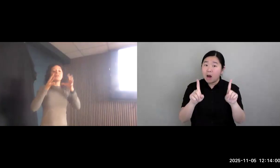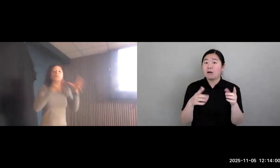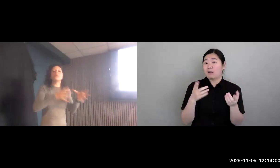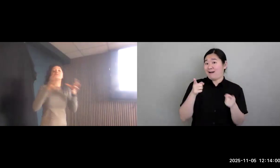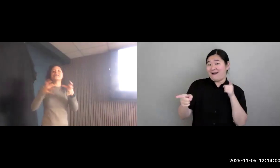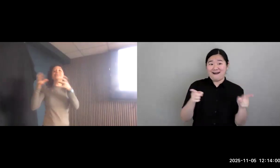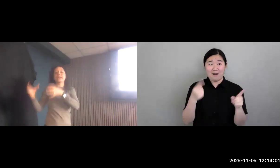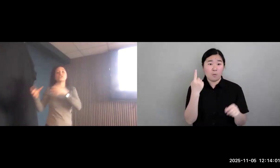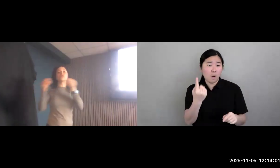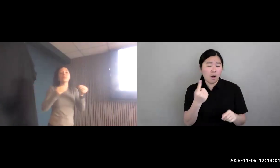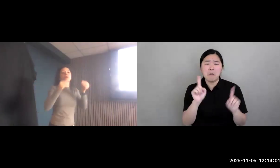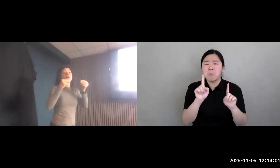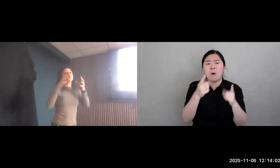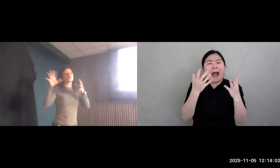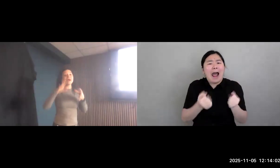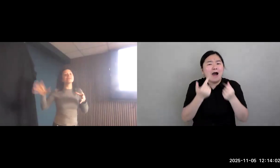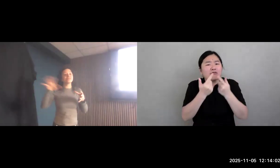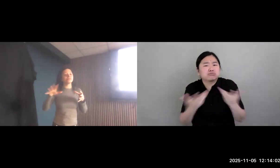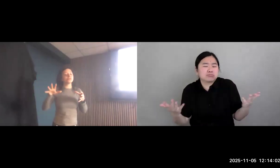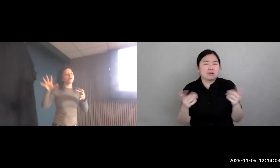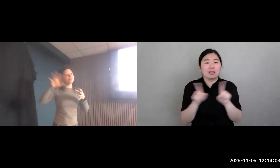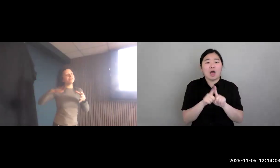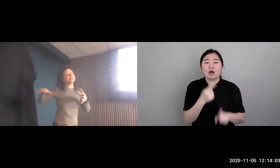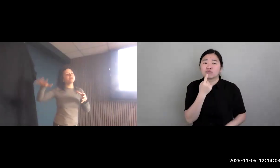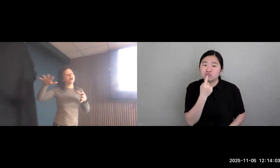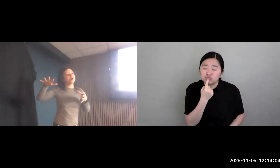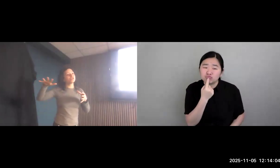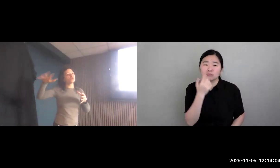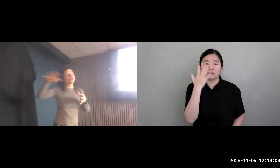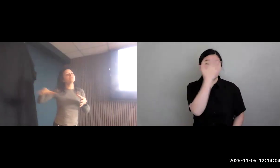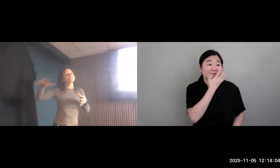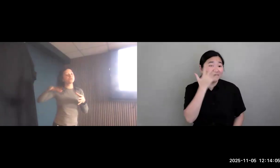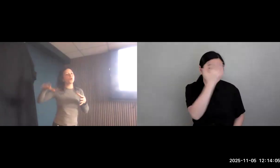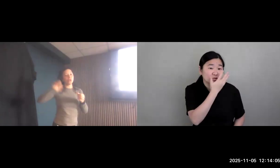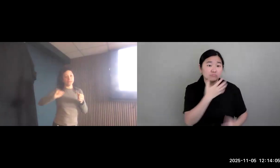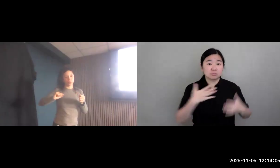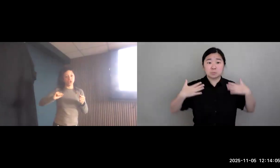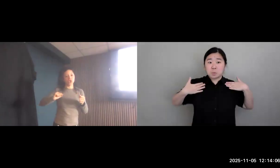that represents letters from the writing system of the surrounding spoken language.